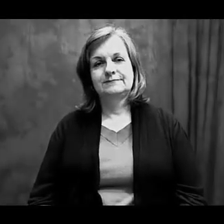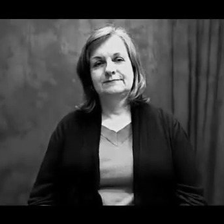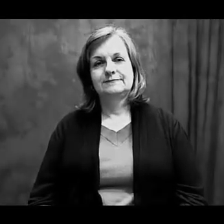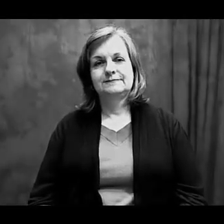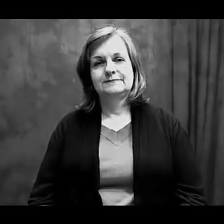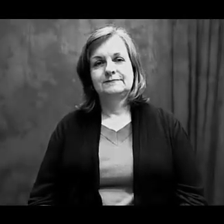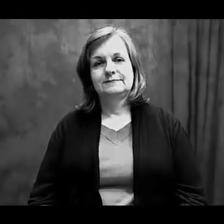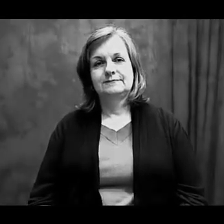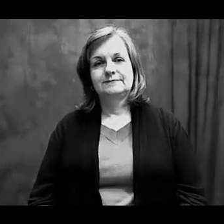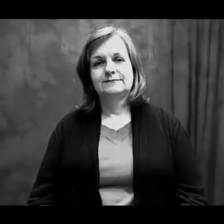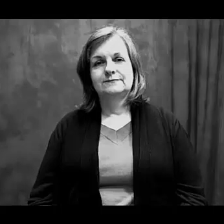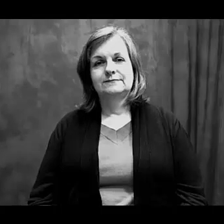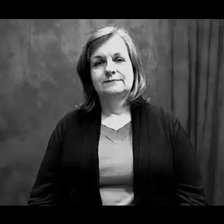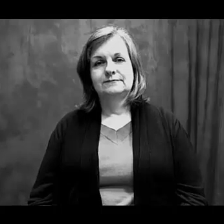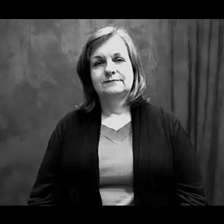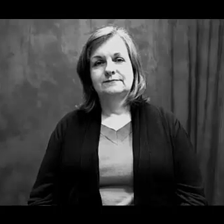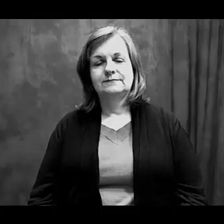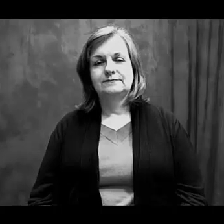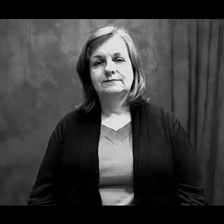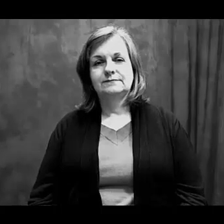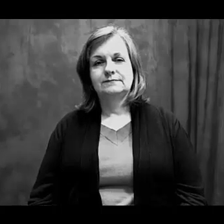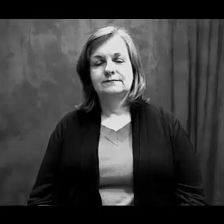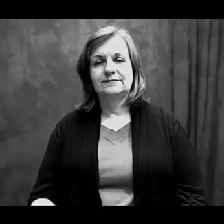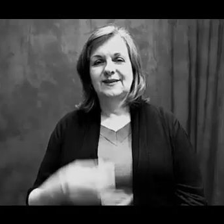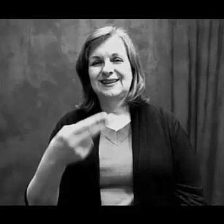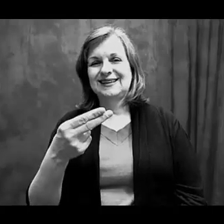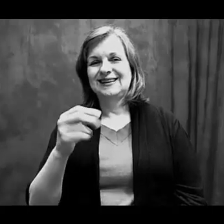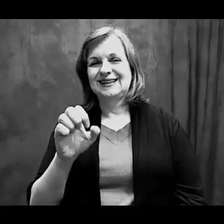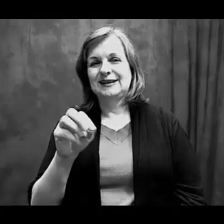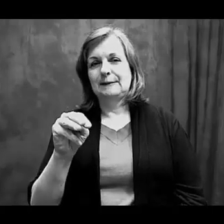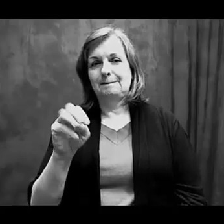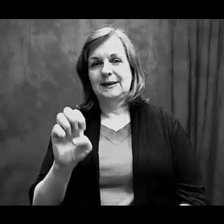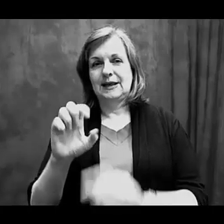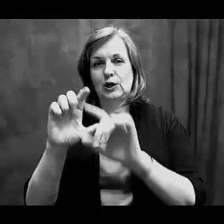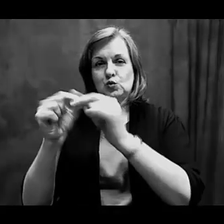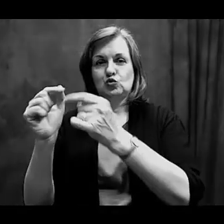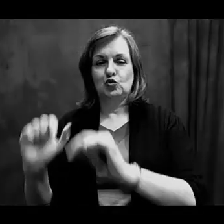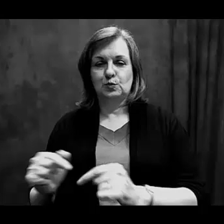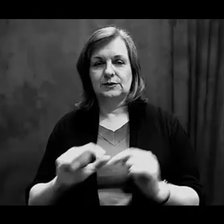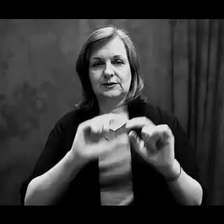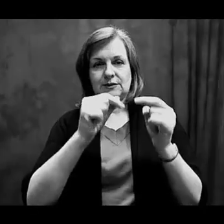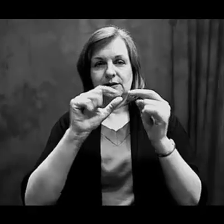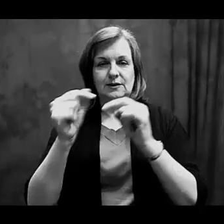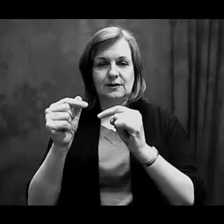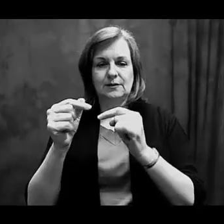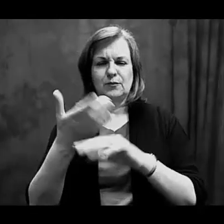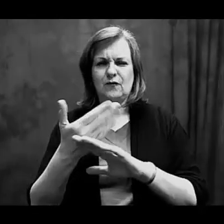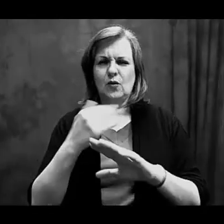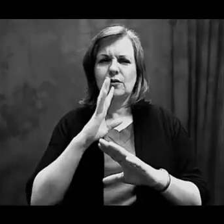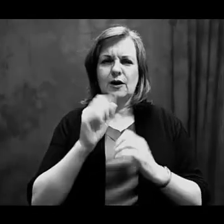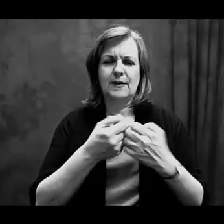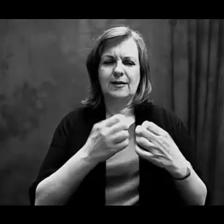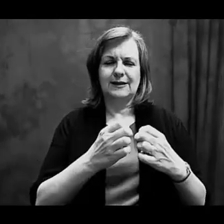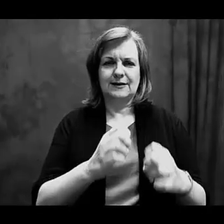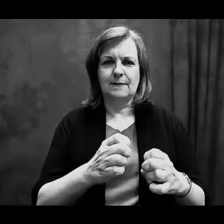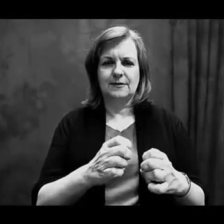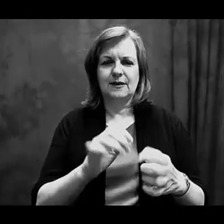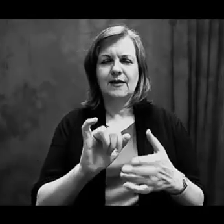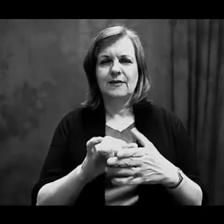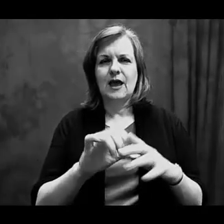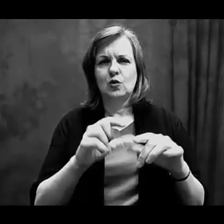but you do not have blue blood -- sorry!